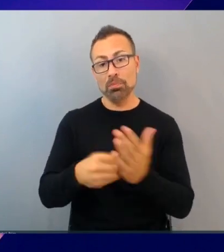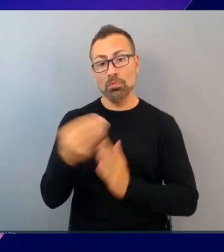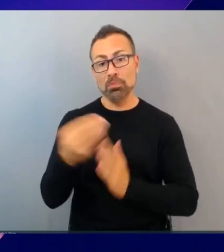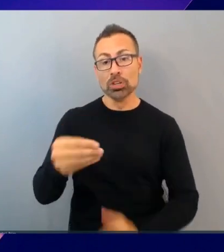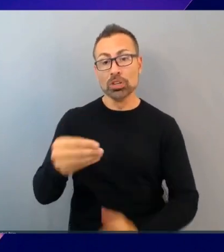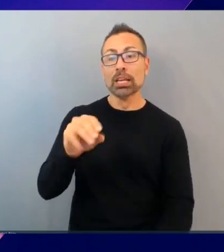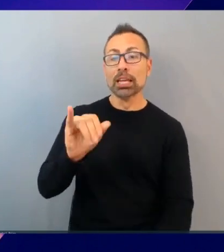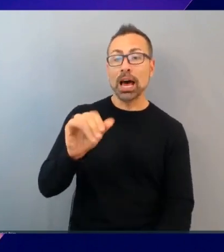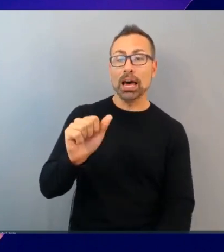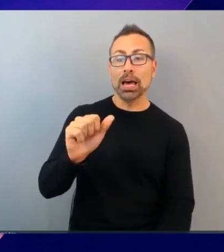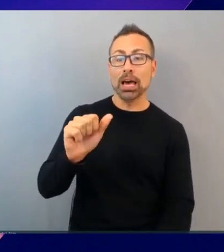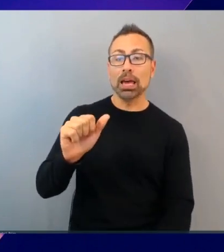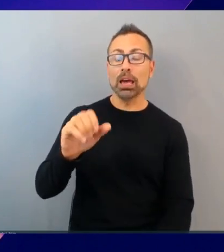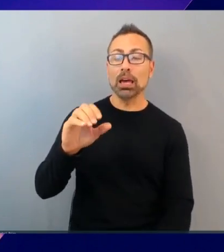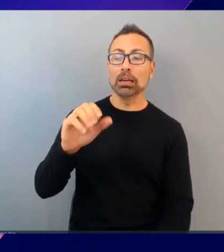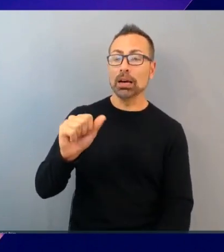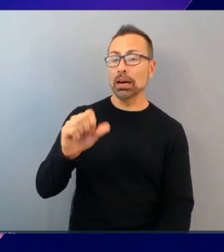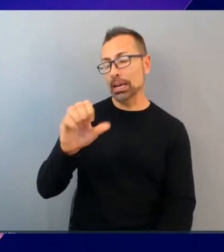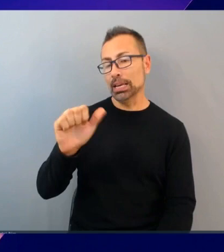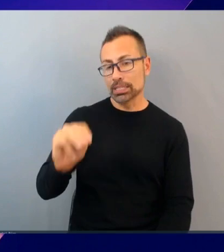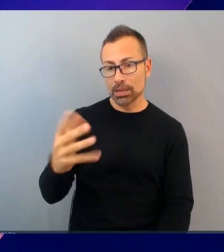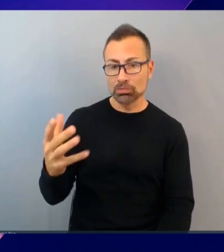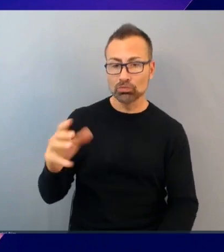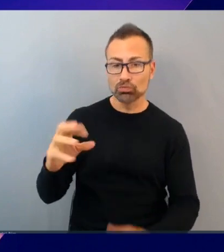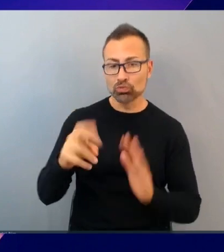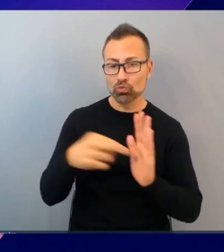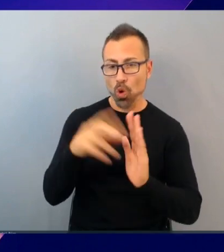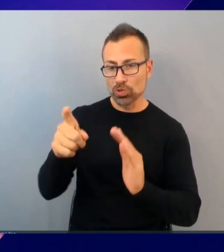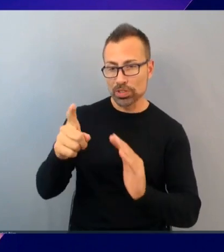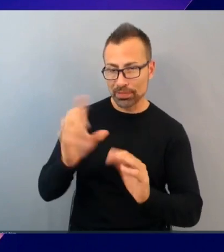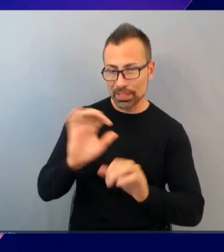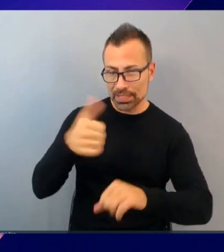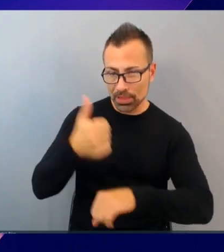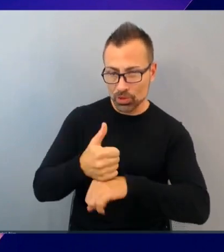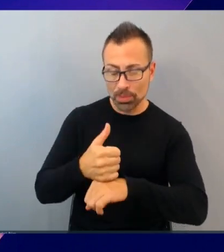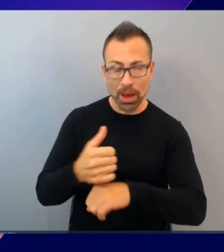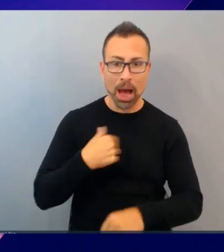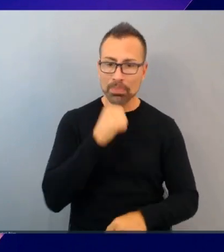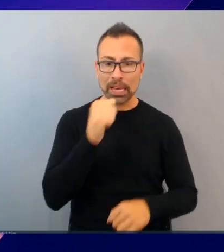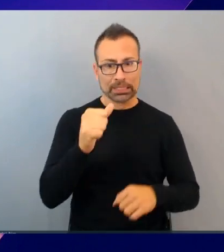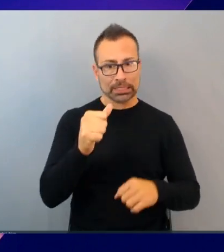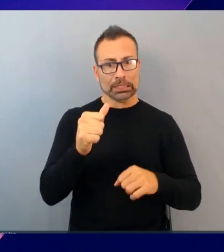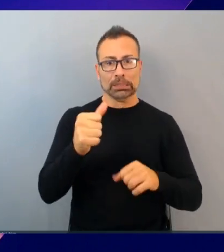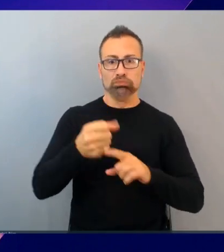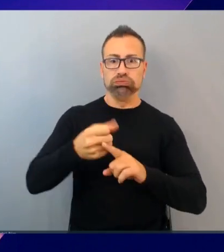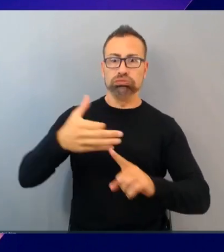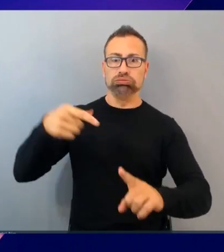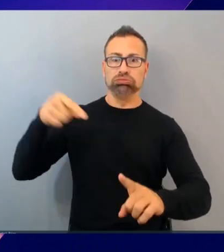I'm not gonna go through the full path of creating that. [Dani] Makes me feel better, actually. But let's take a look.